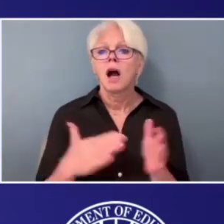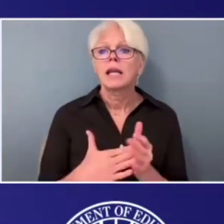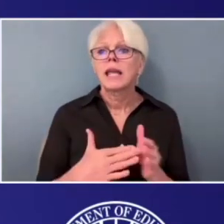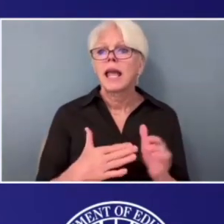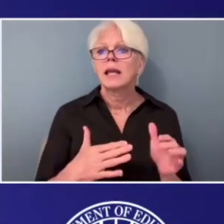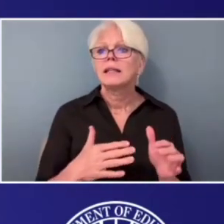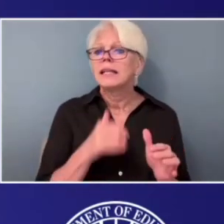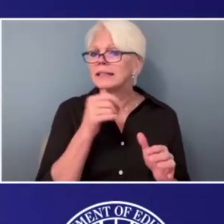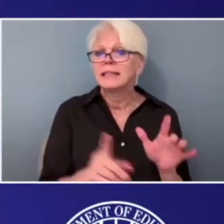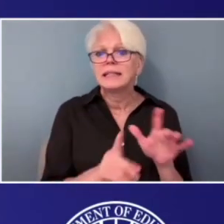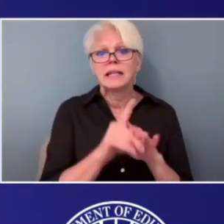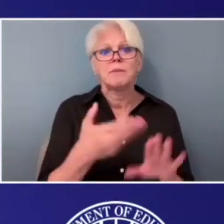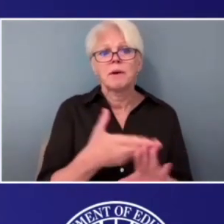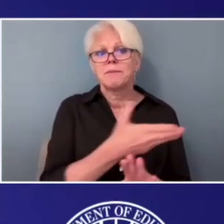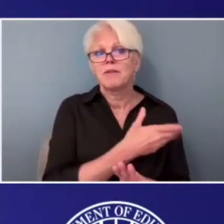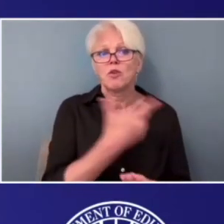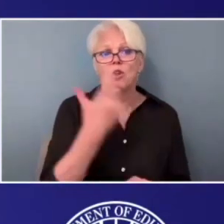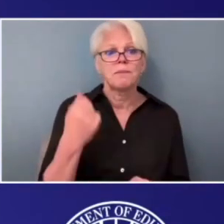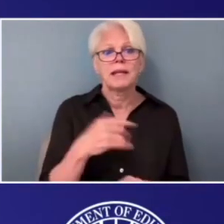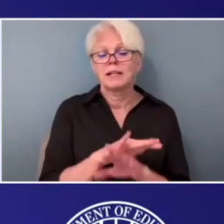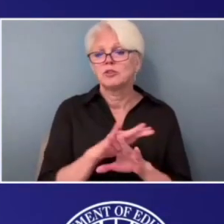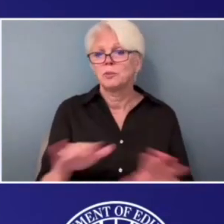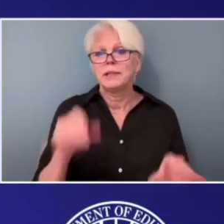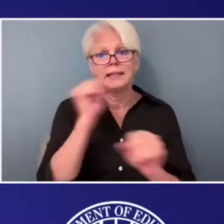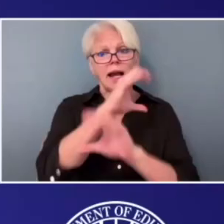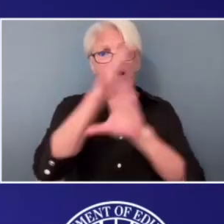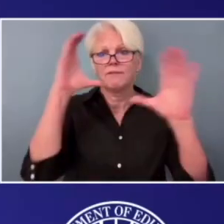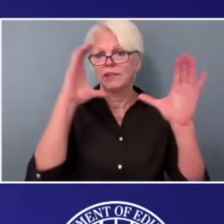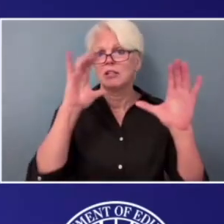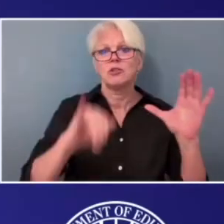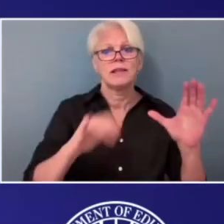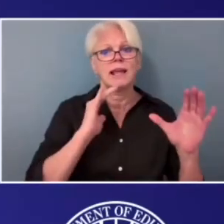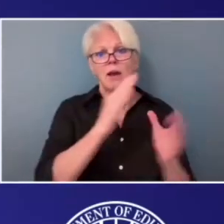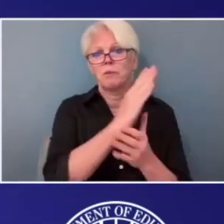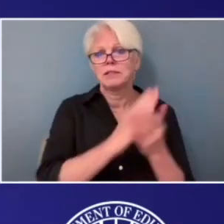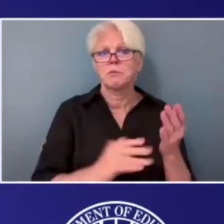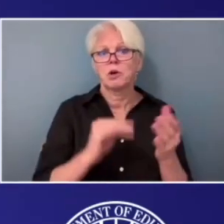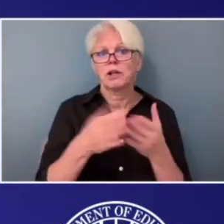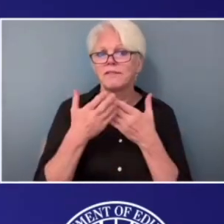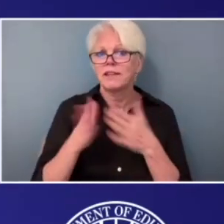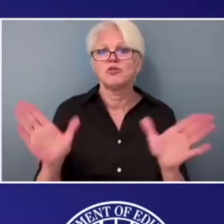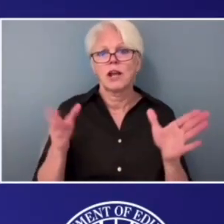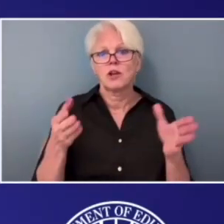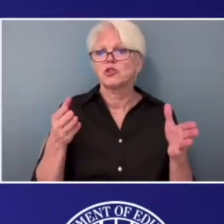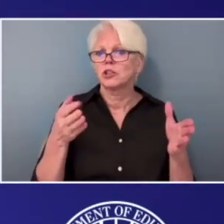before because we did not envision that as part of the general definition of graduate